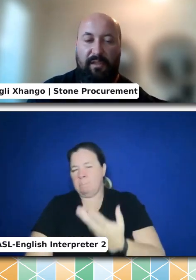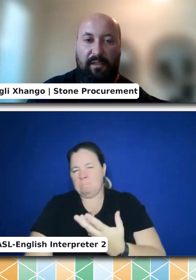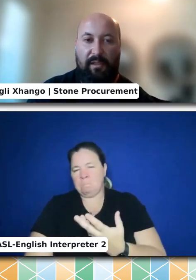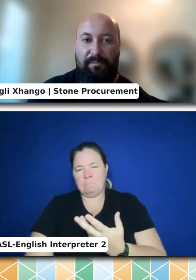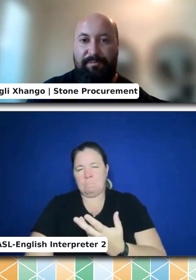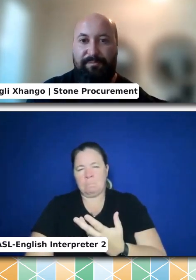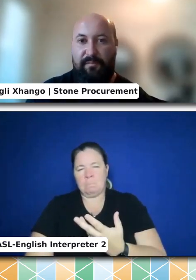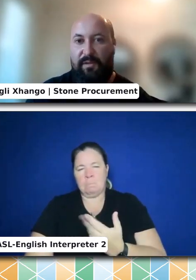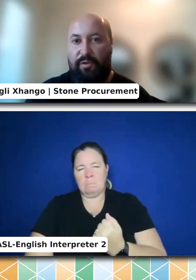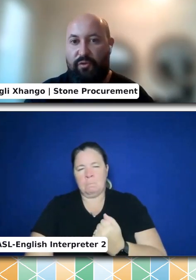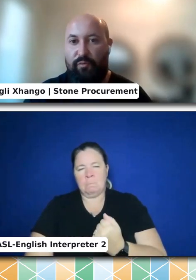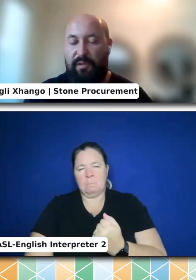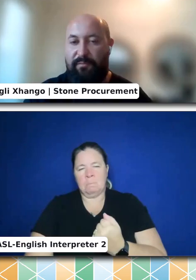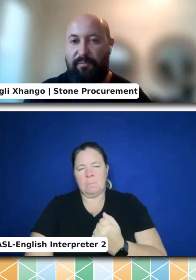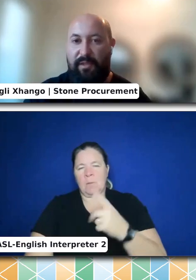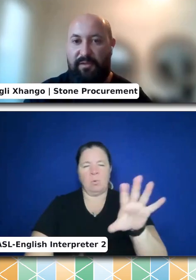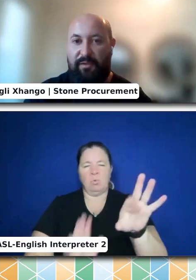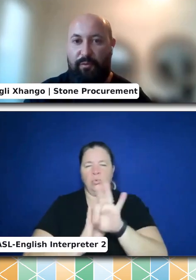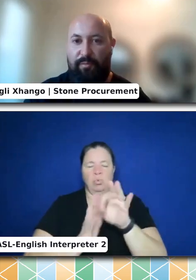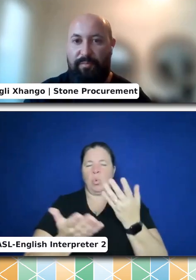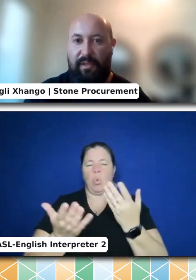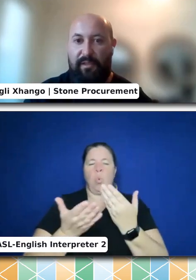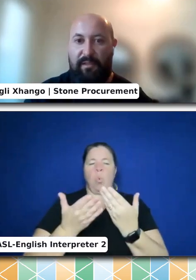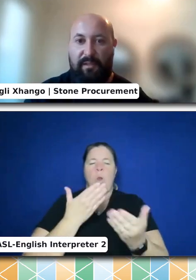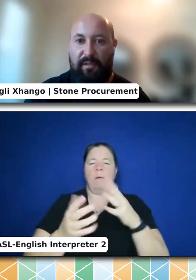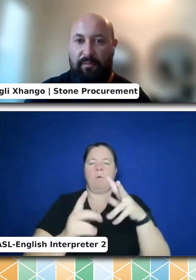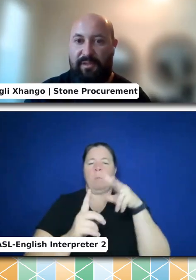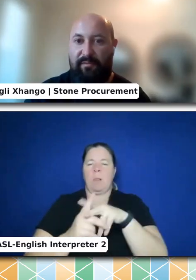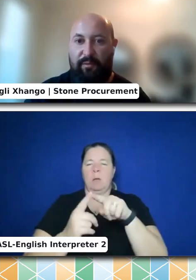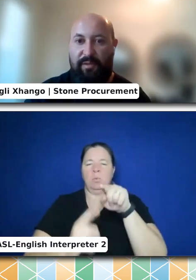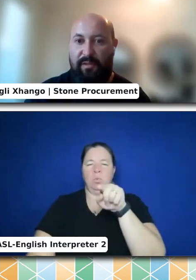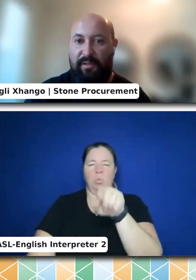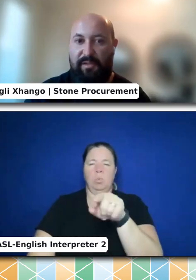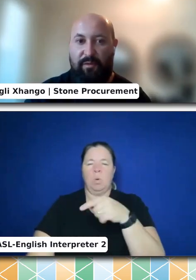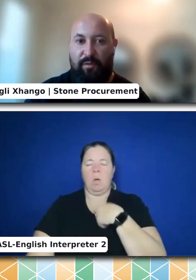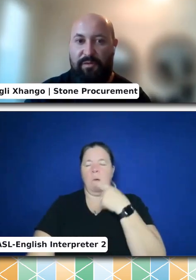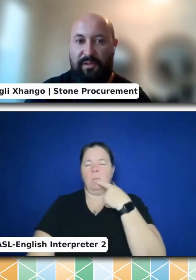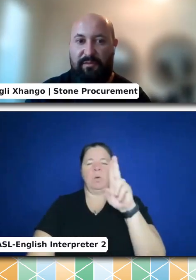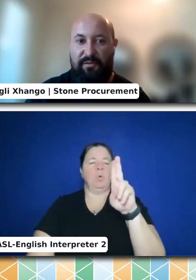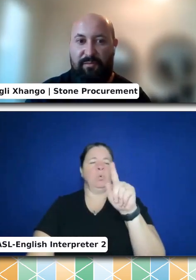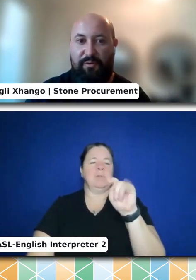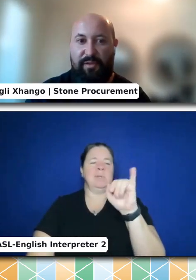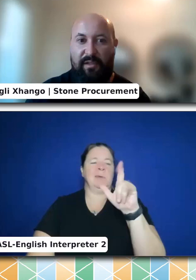Um, you can choose whatever applies to you, but I will say Utilities, wholesale distribution.